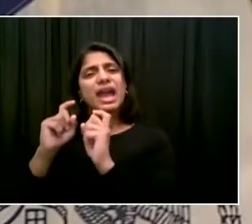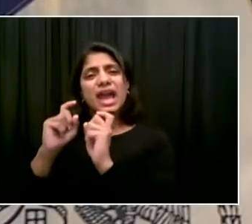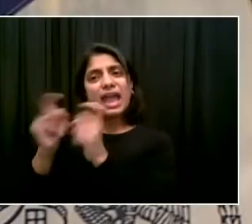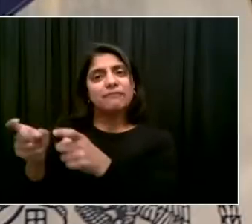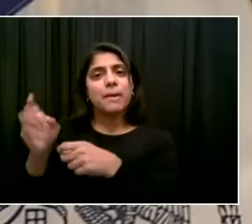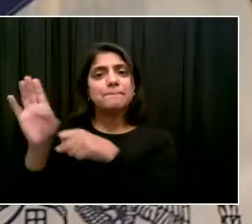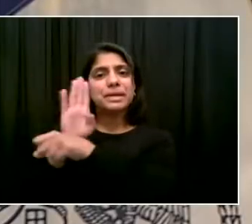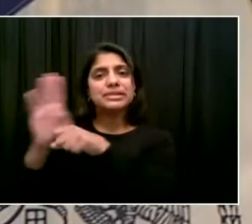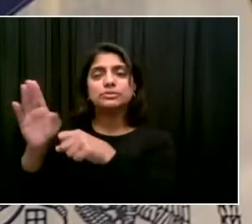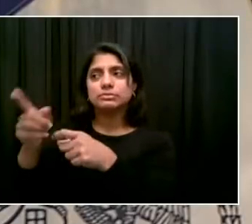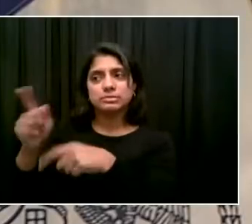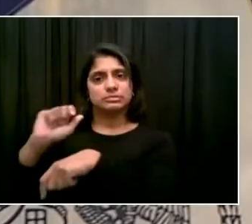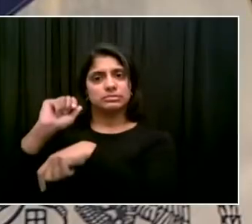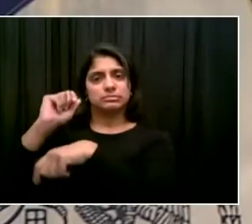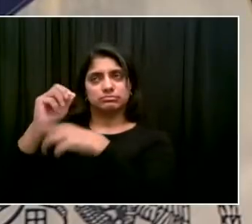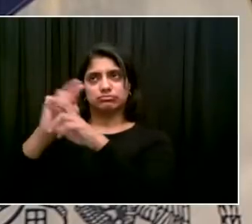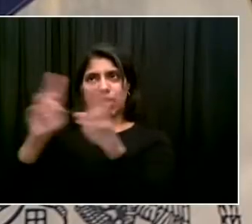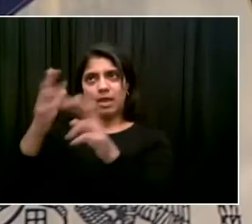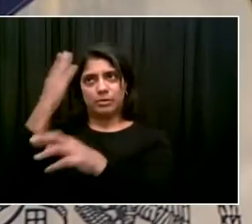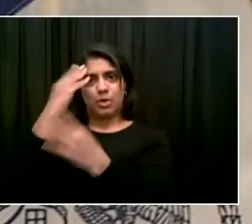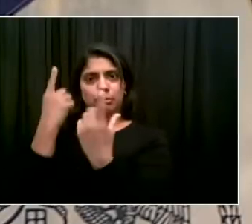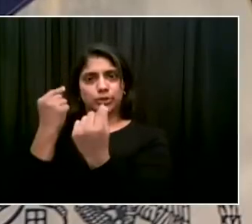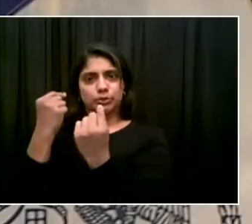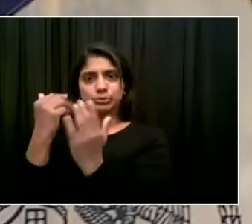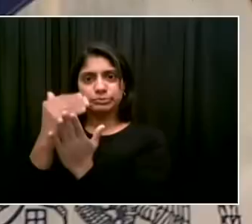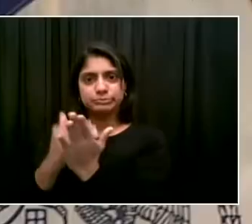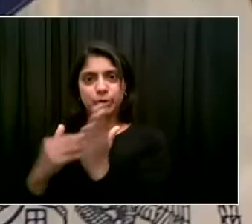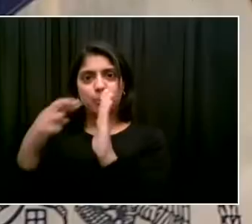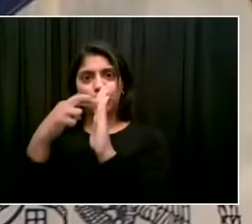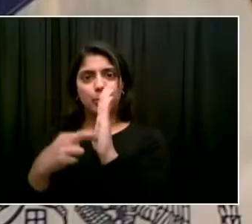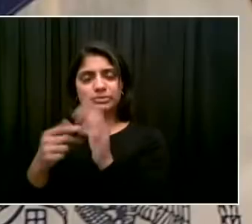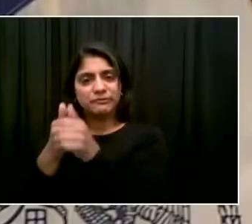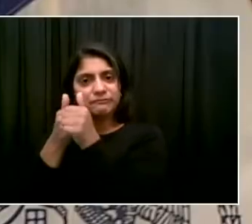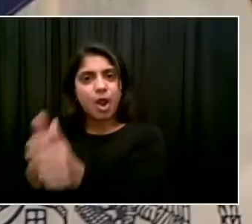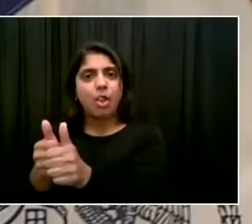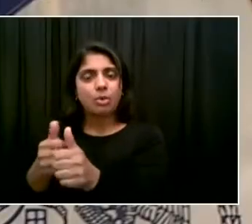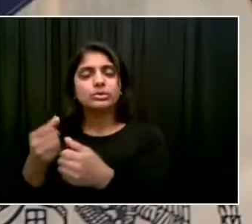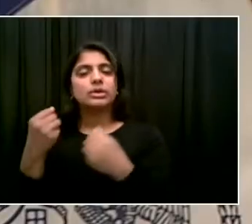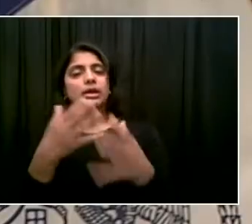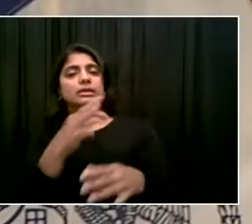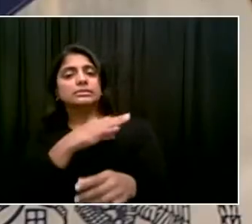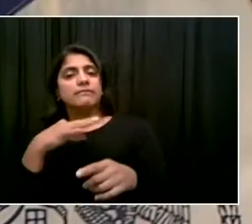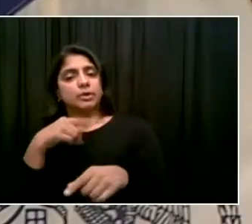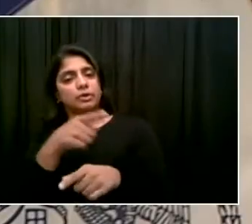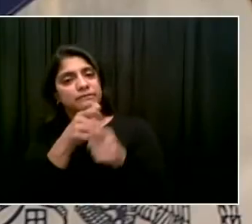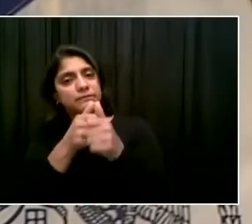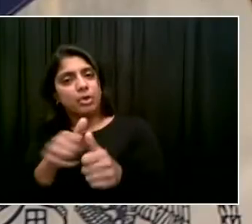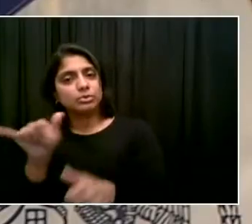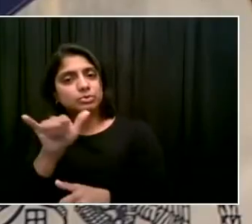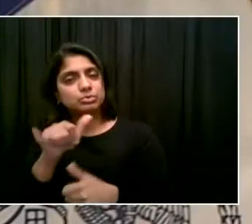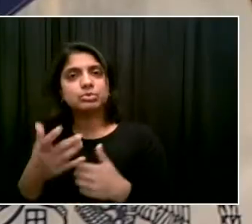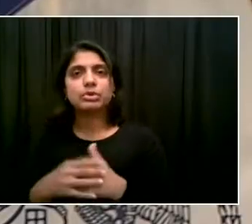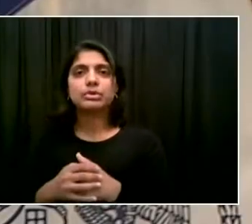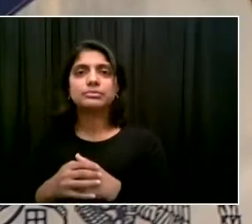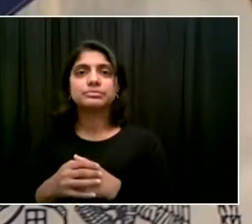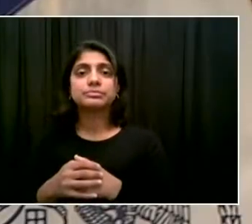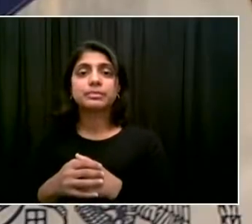ADULTS AND OLDR E KIDS. THERE'S NO